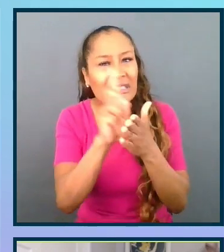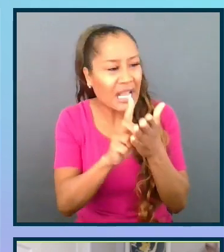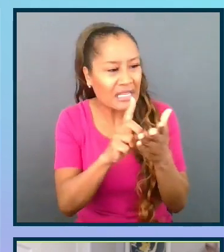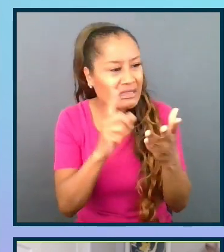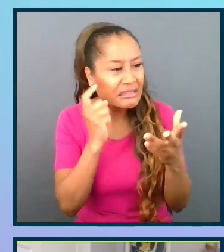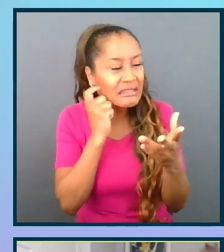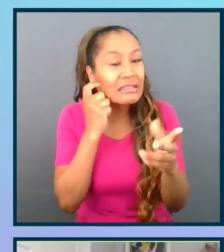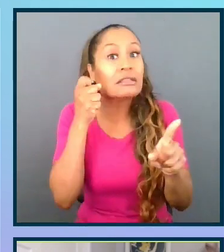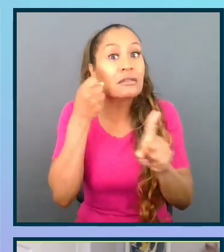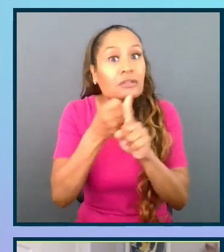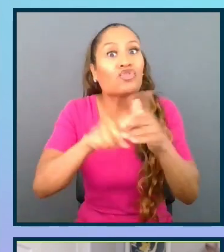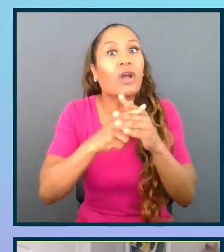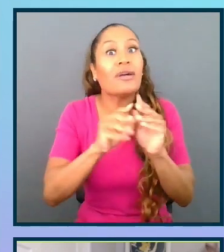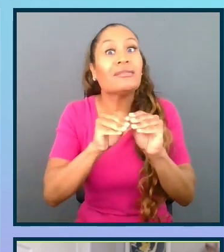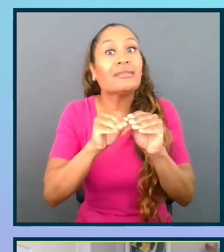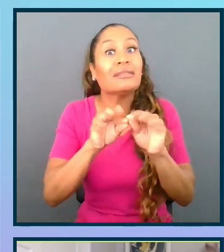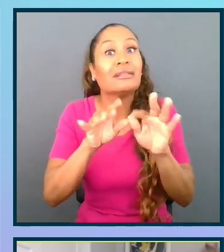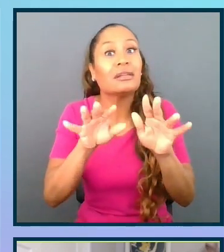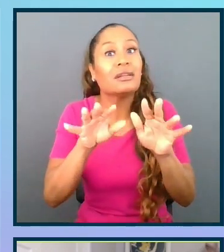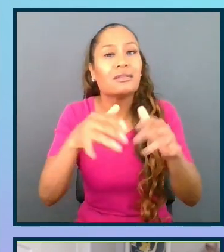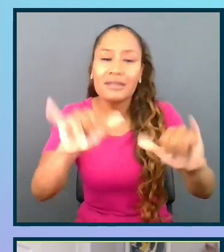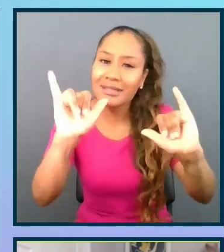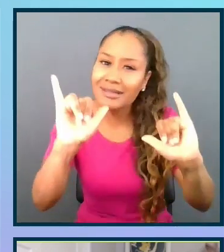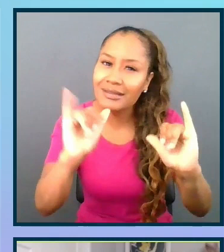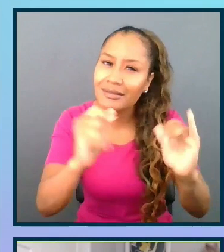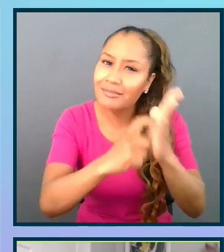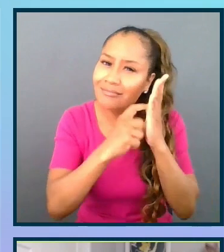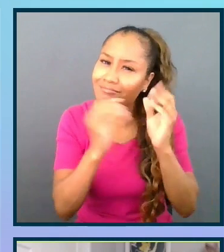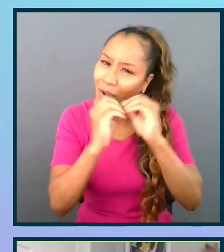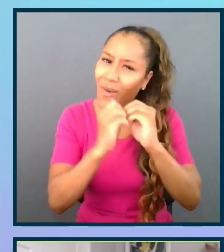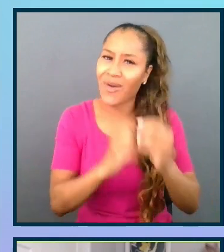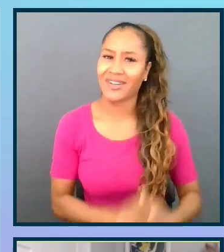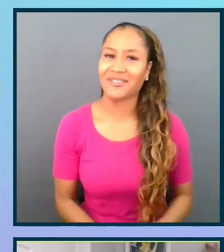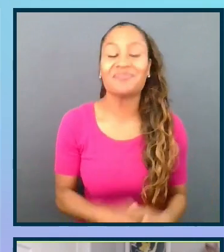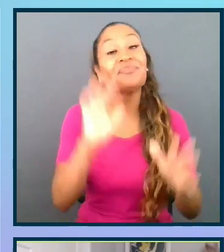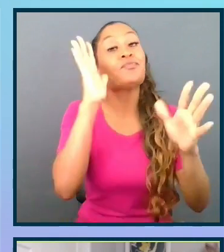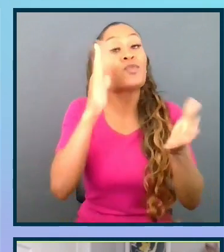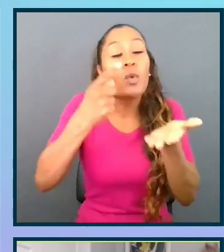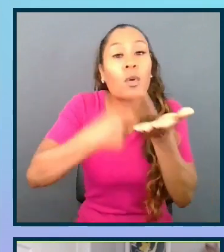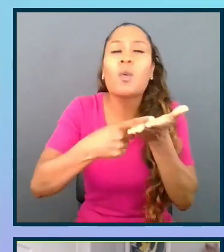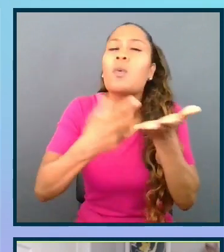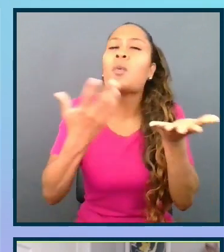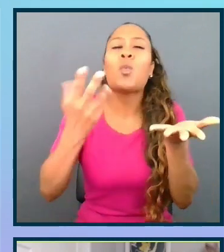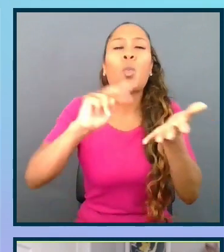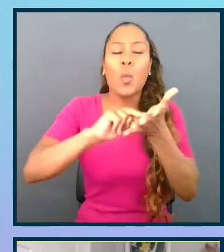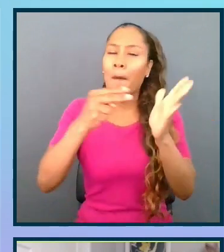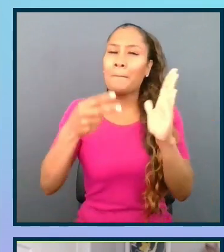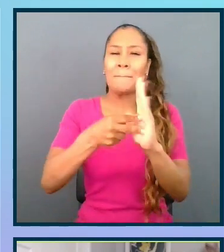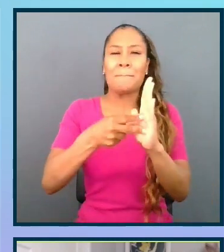and still we need more. We'll get into what it means to be an accessibility designer,